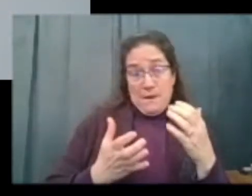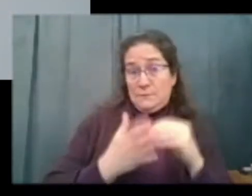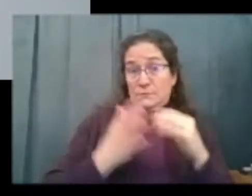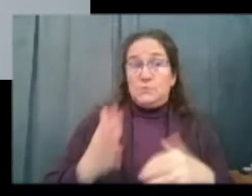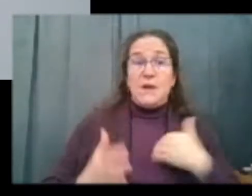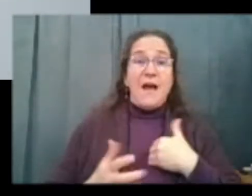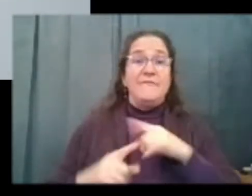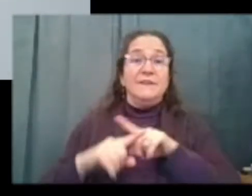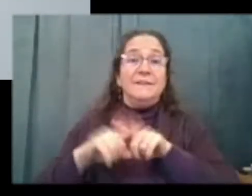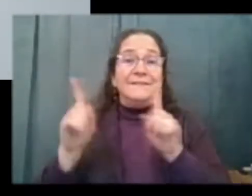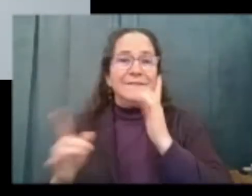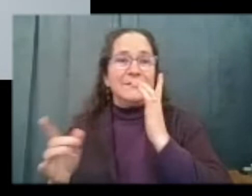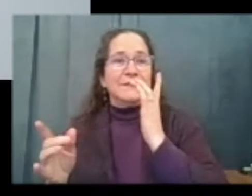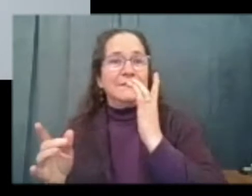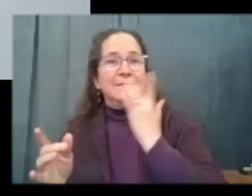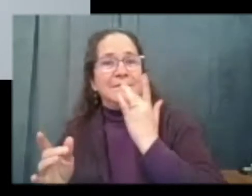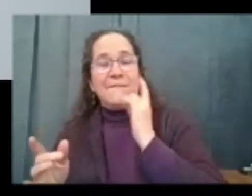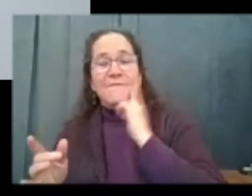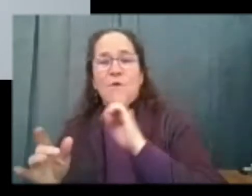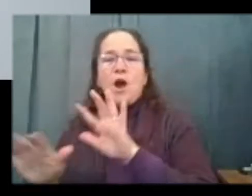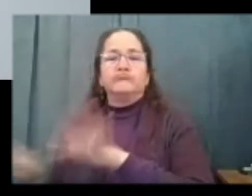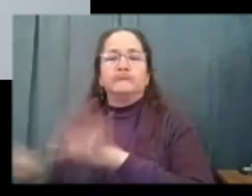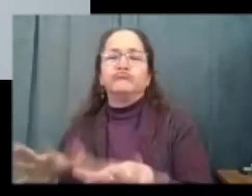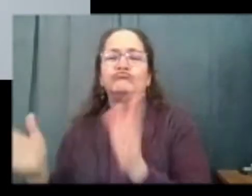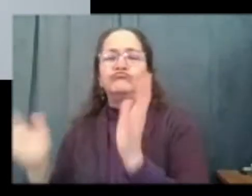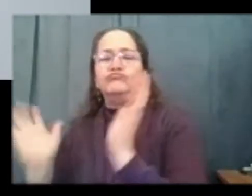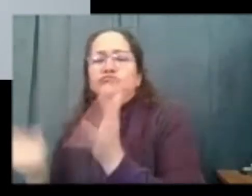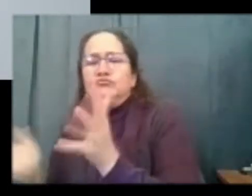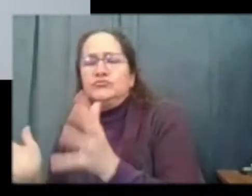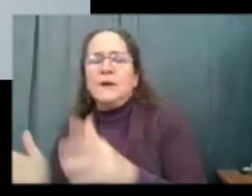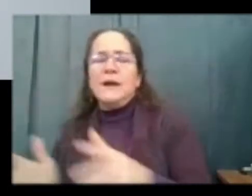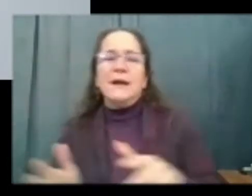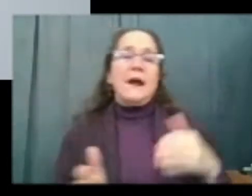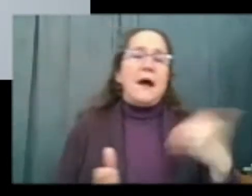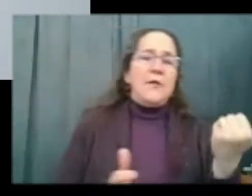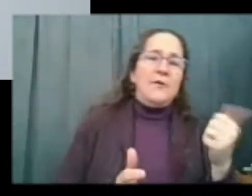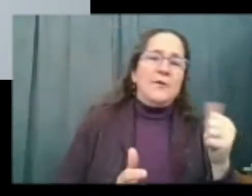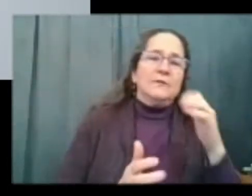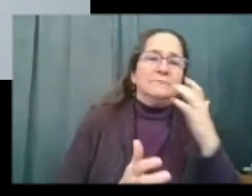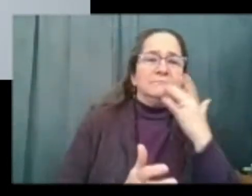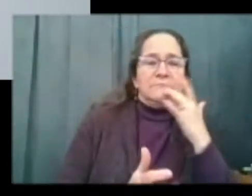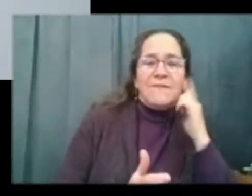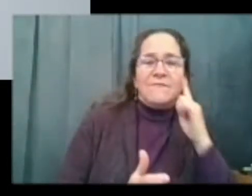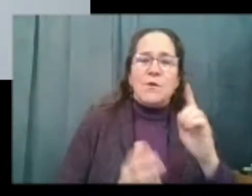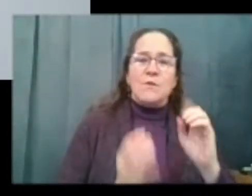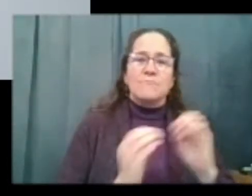and then another communication approach that they prefer for the more formal for the academic environment where